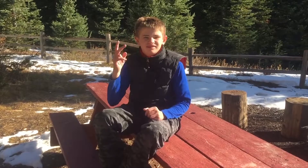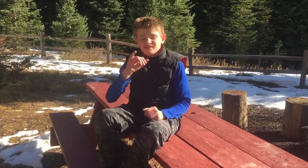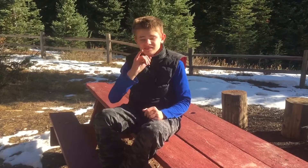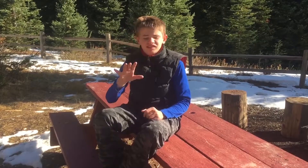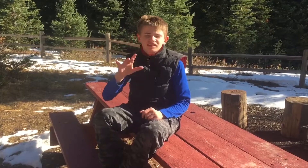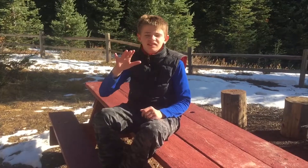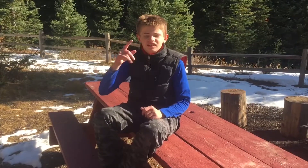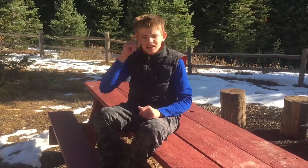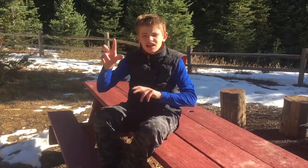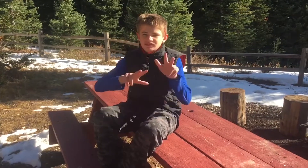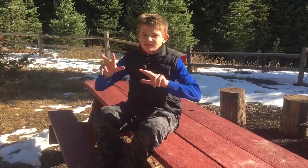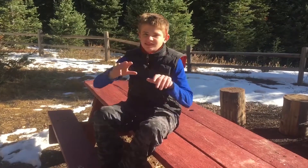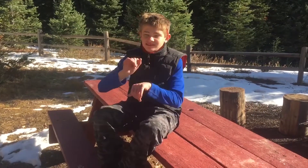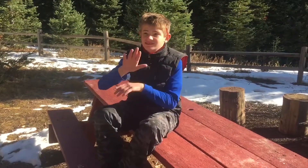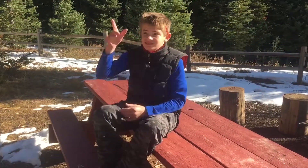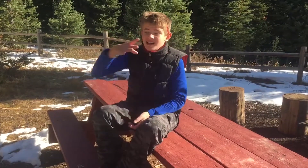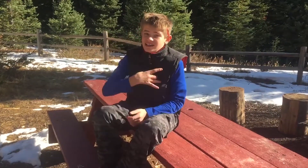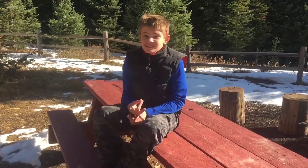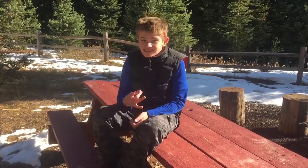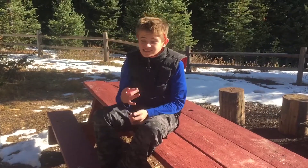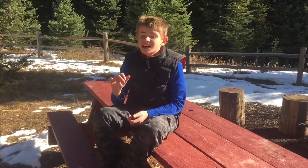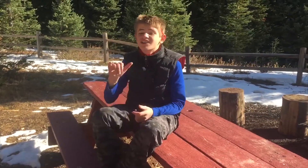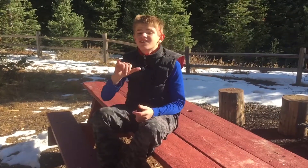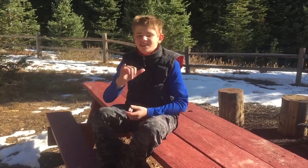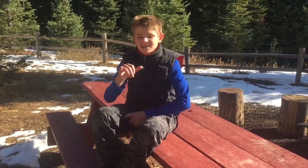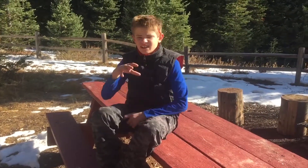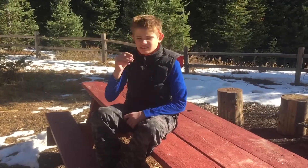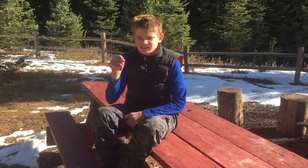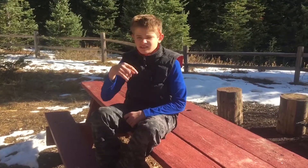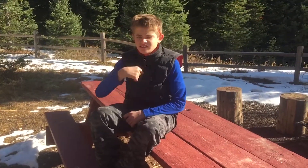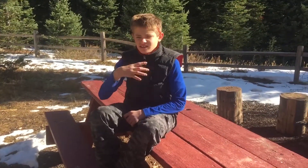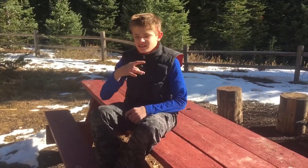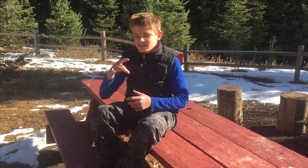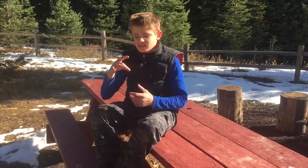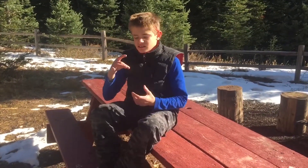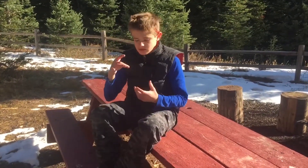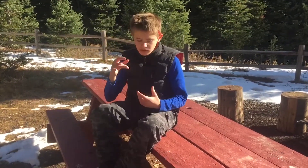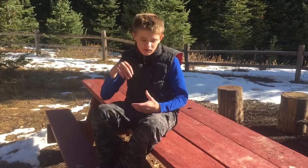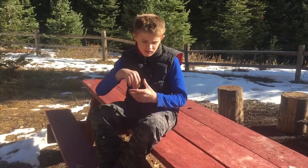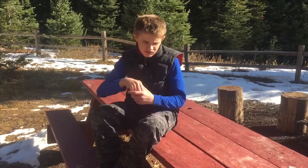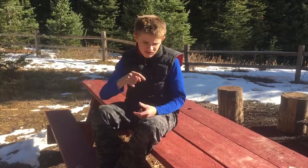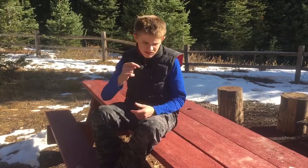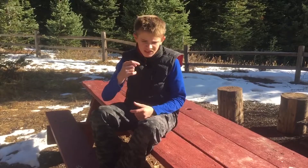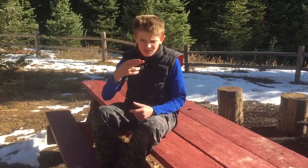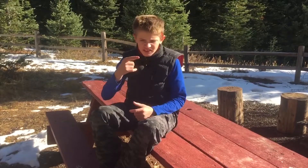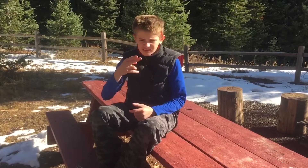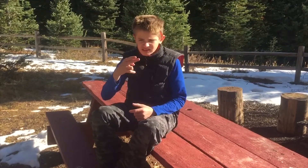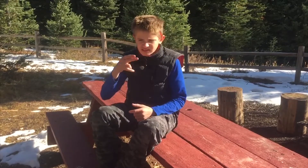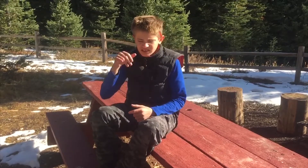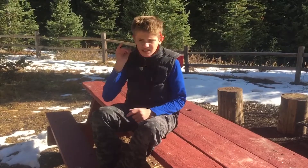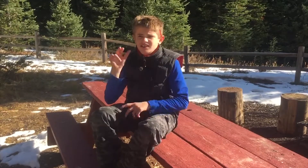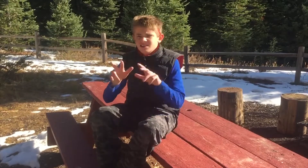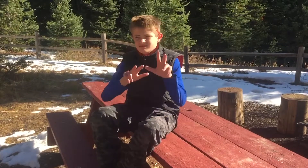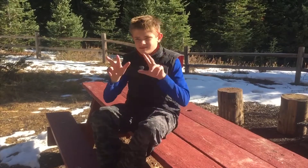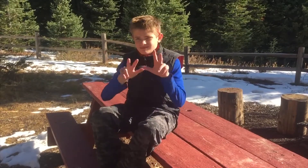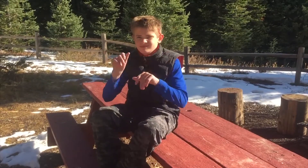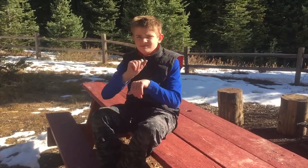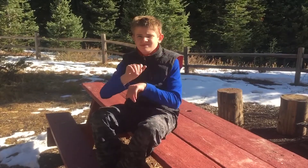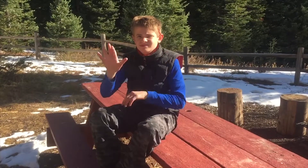My favorite part of the trip was hiking up the mountain. I really liked it. And I think it was Thursday or yesterday, we went hiking up the mountain. It was fun.